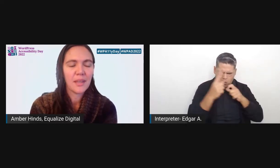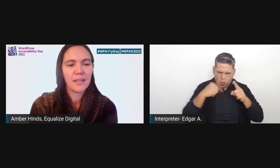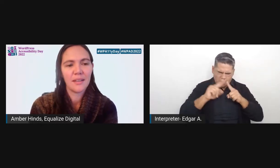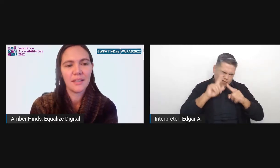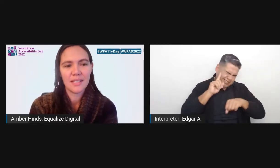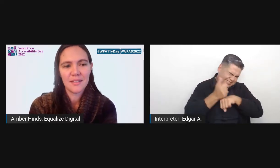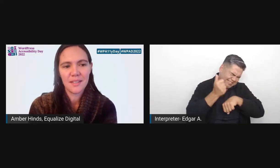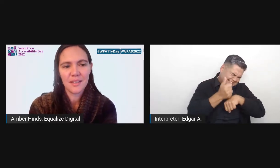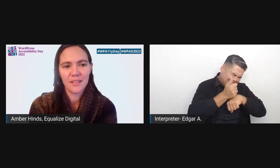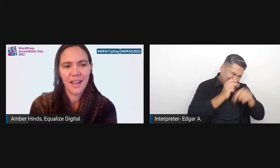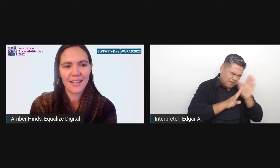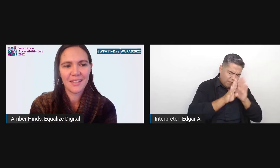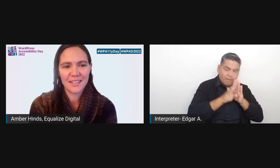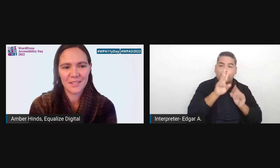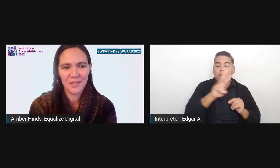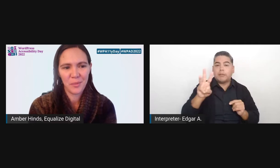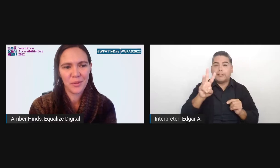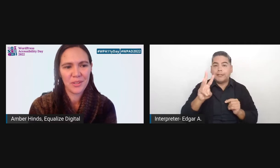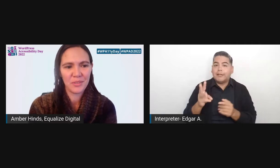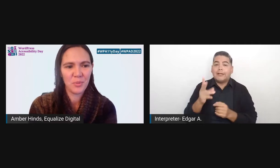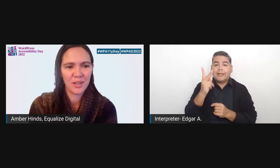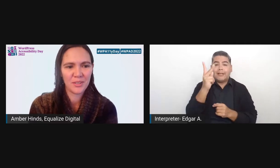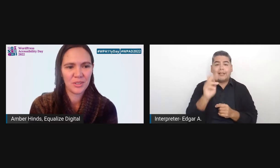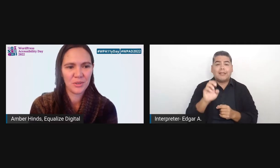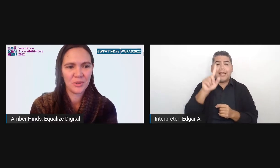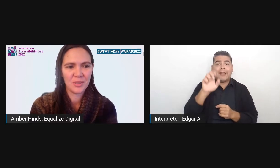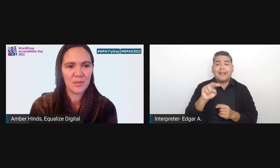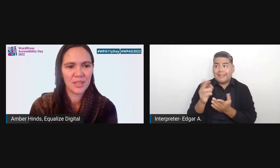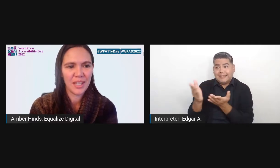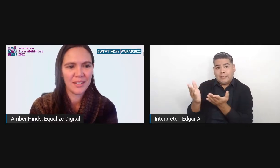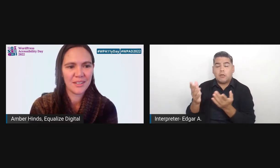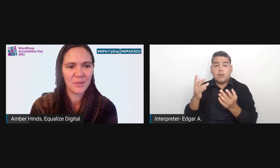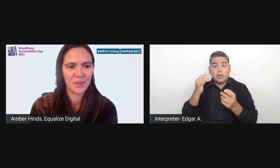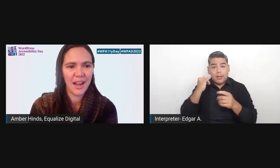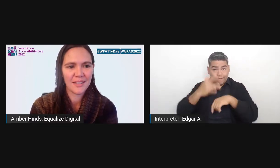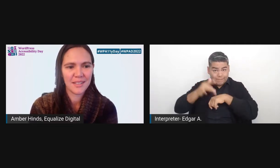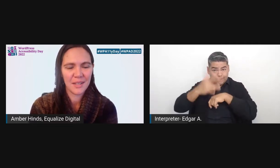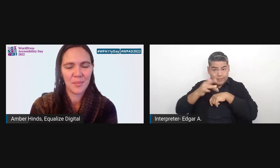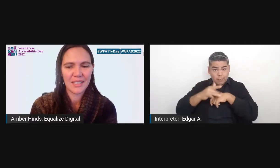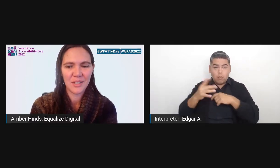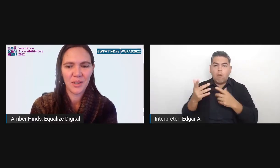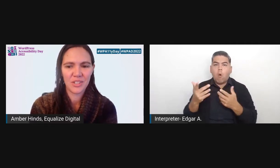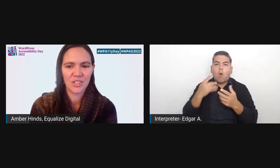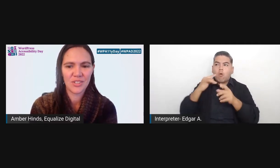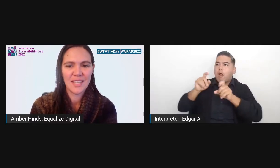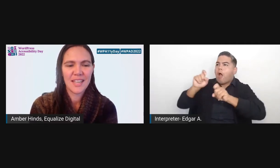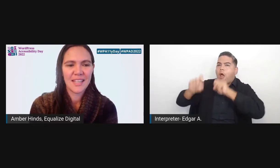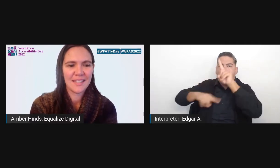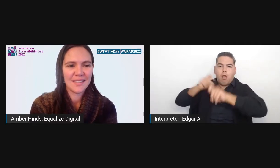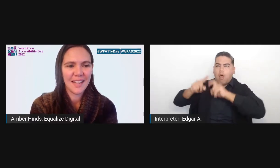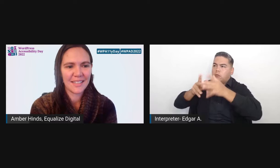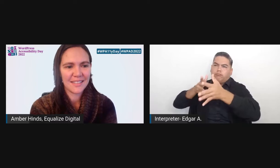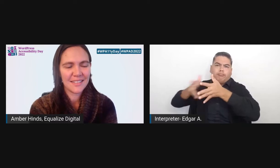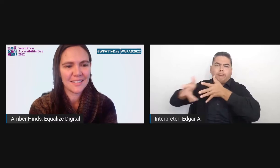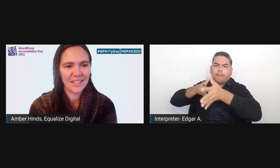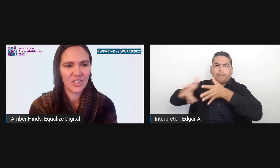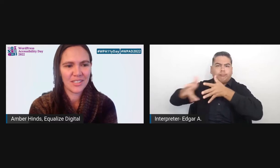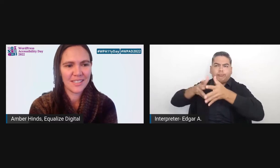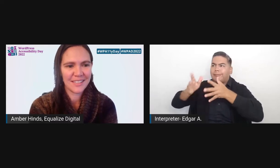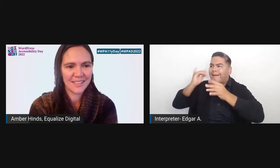Kelin is here and is available if you want to speak with Kelin or ask him any questions in the idea section in the chat.